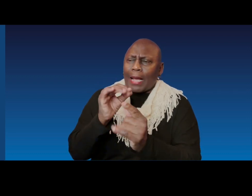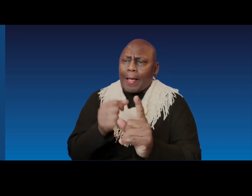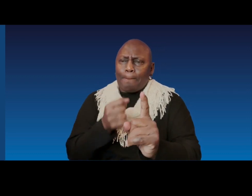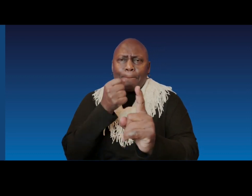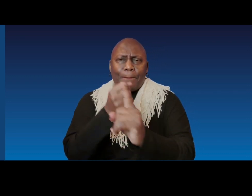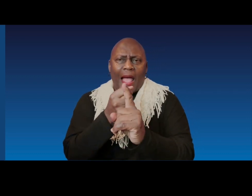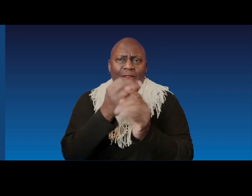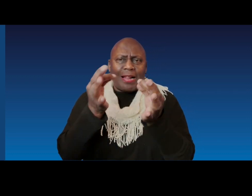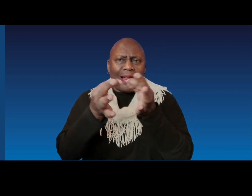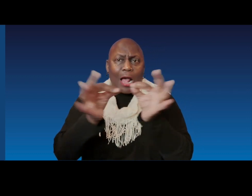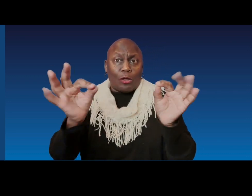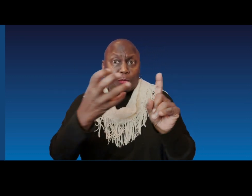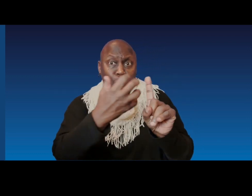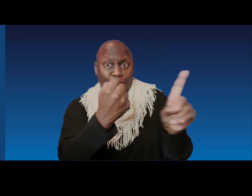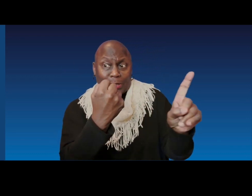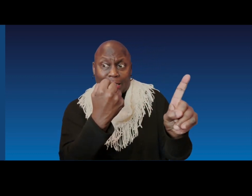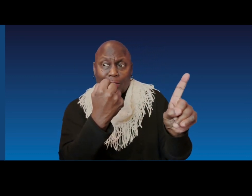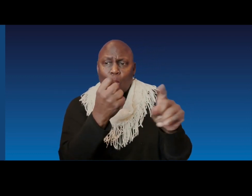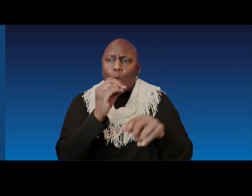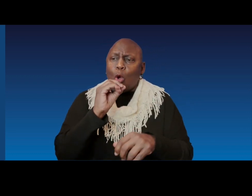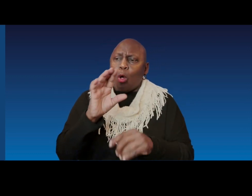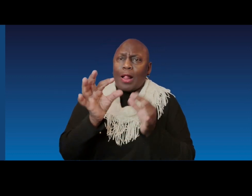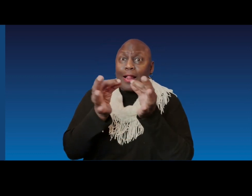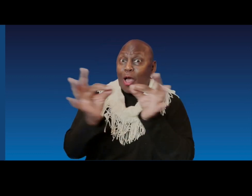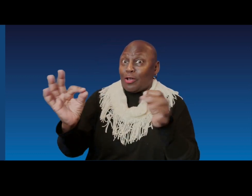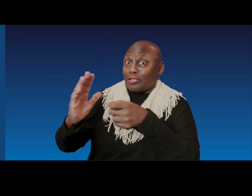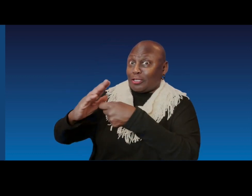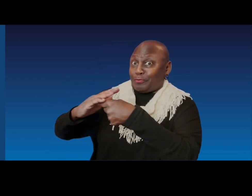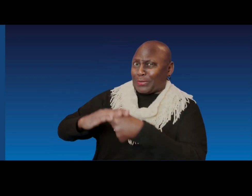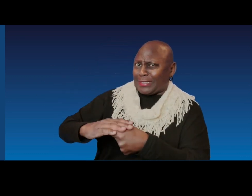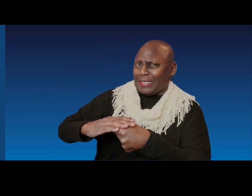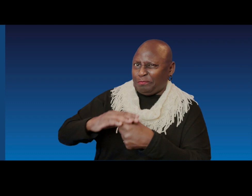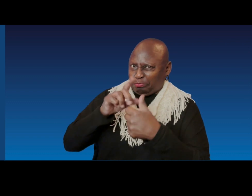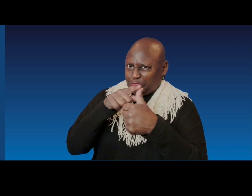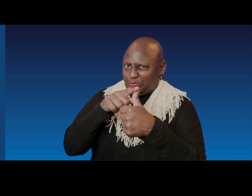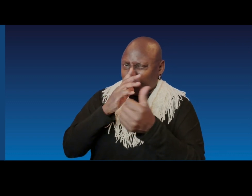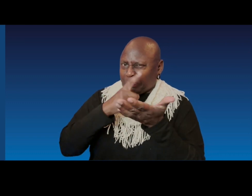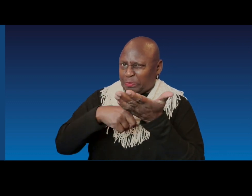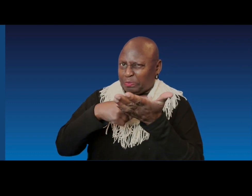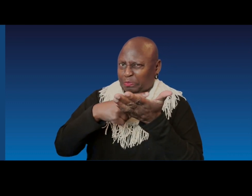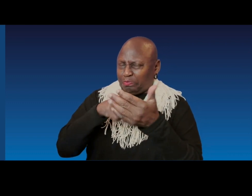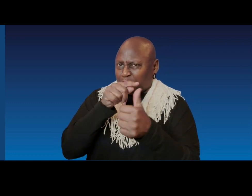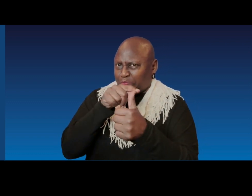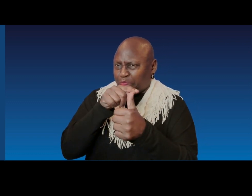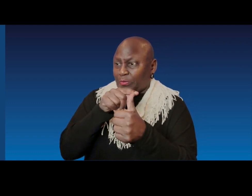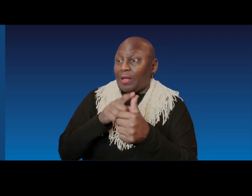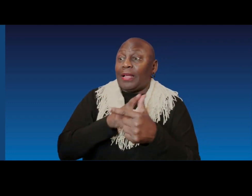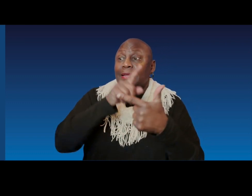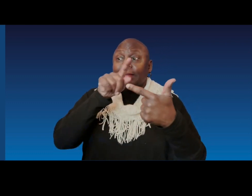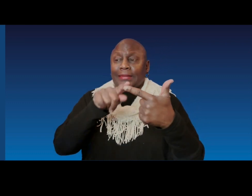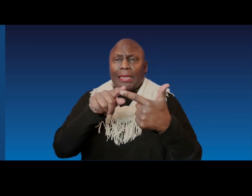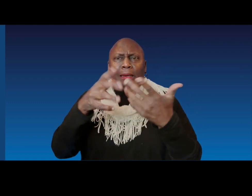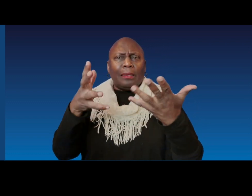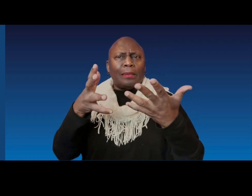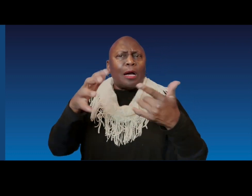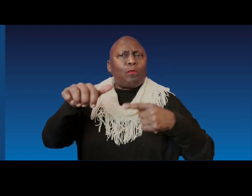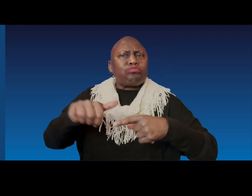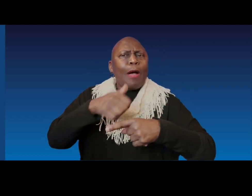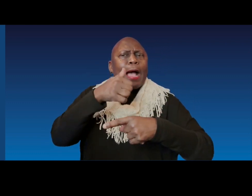and impact of language deprivation and language suppression. We'll talk about that.